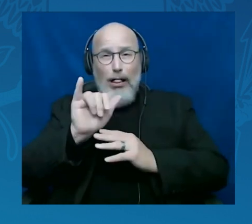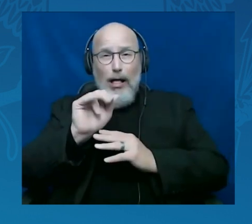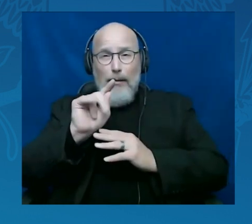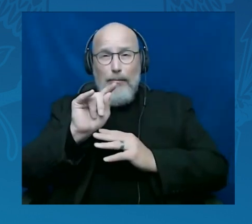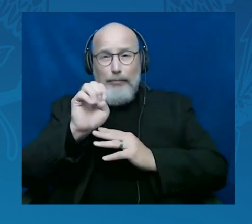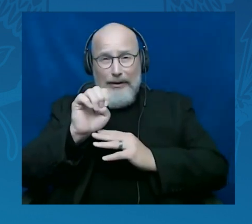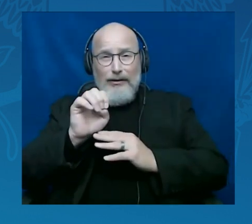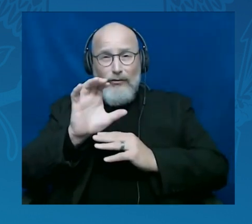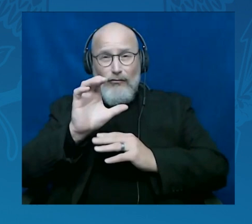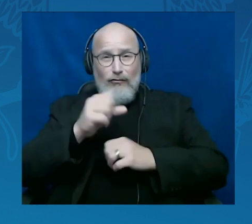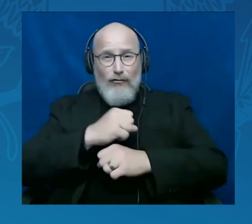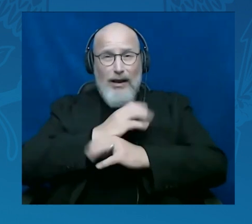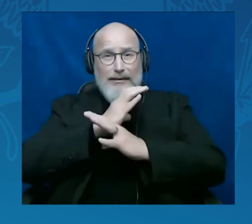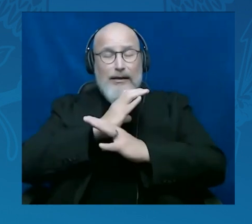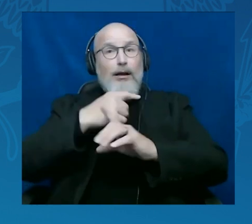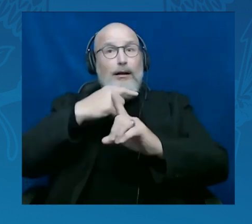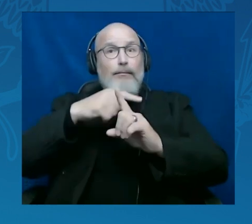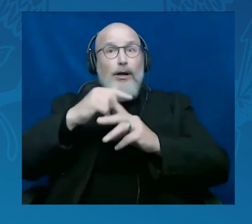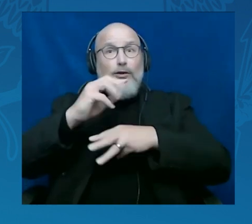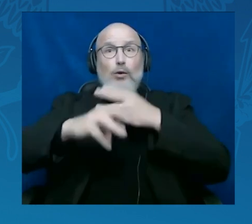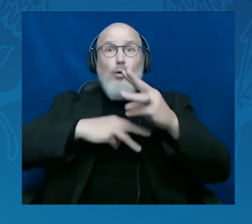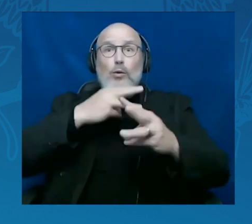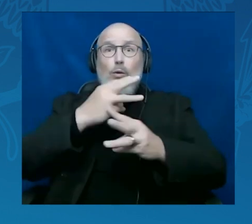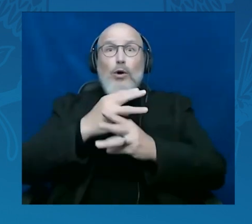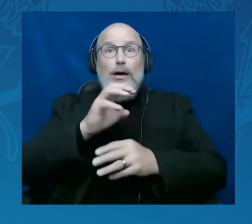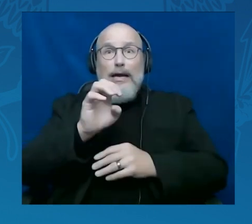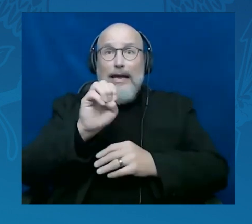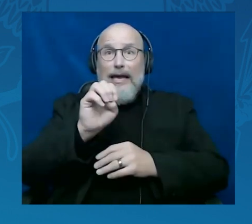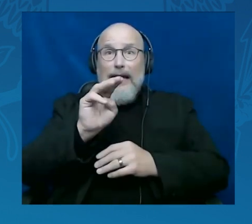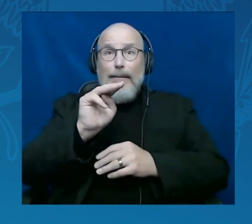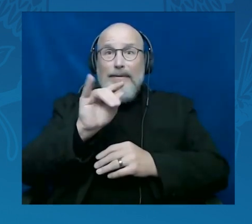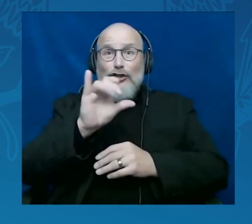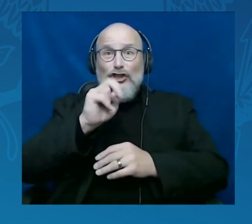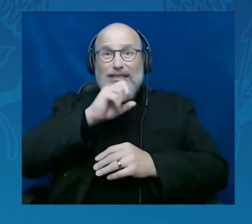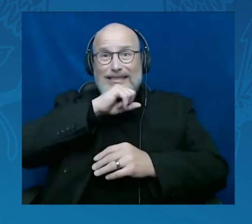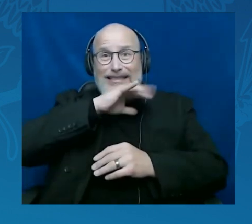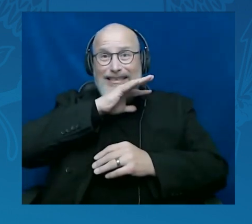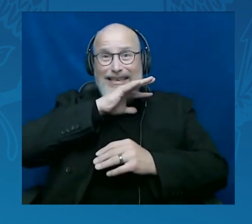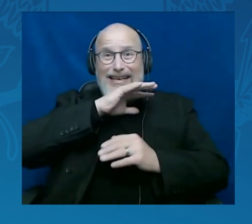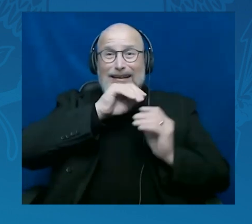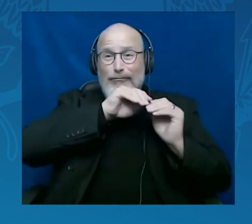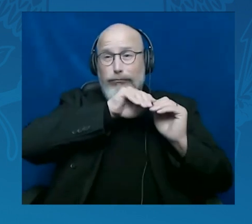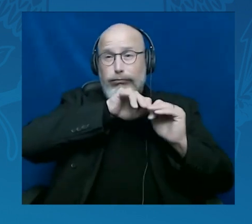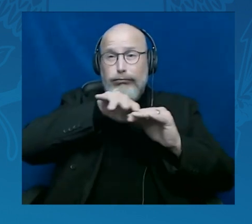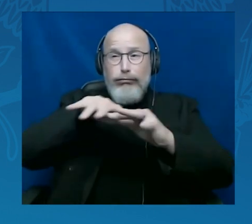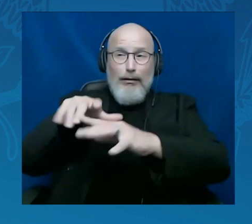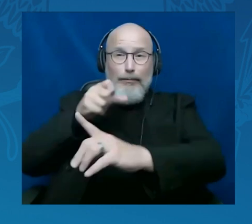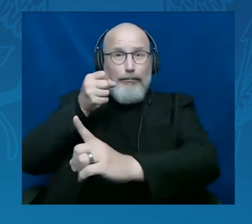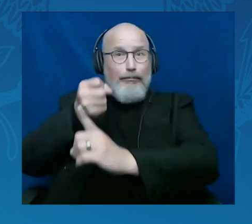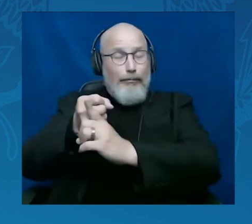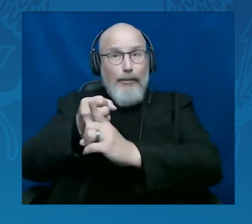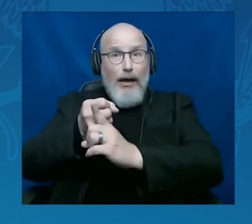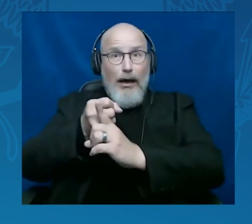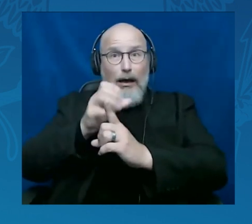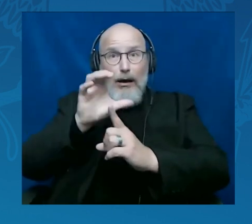have an outsize impact on the Caribbean. In light of this, I want to be clear: